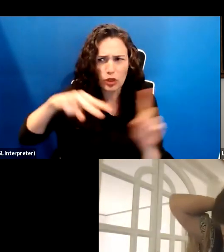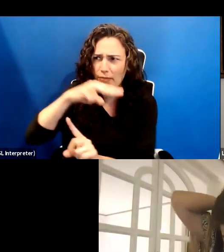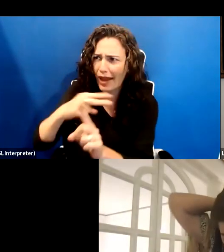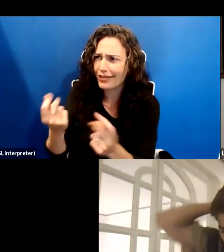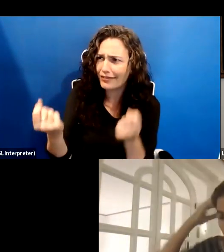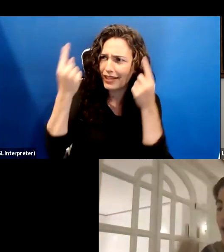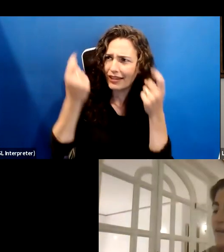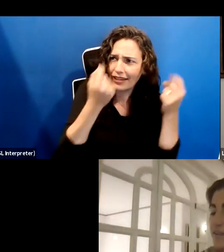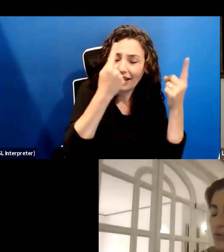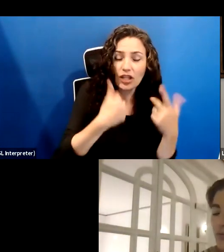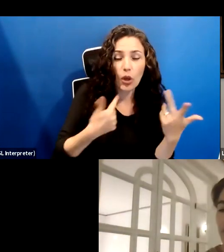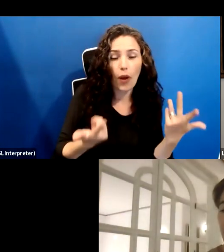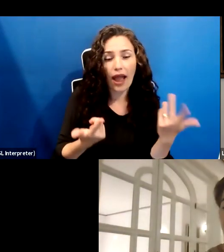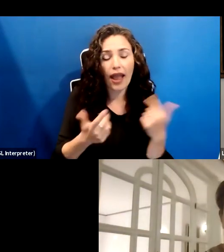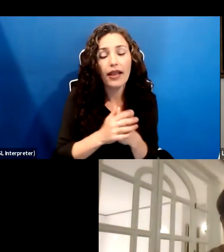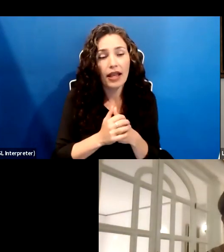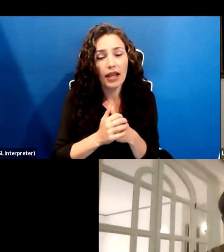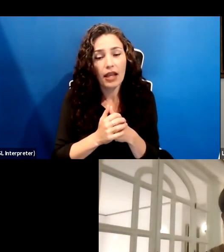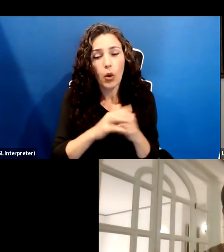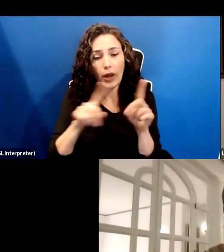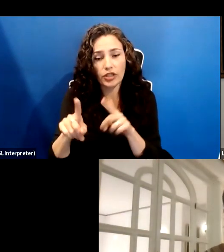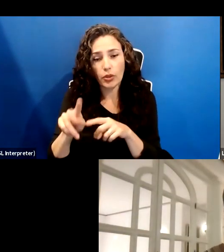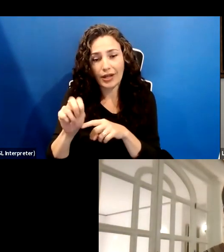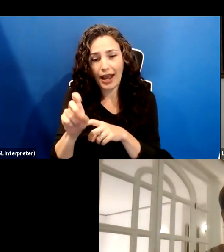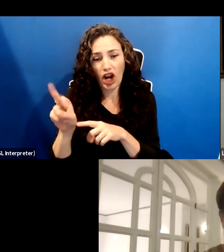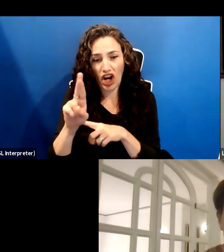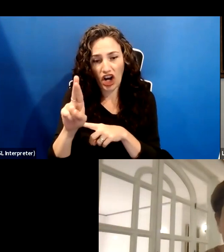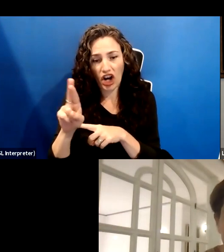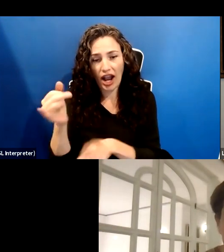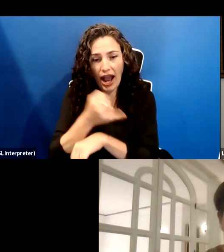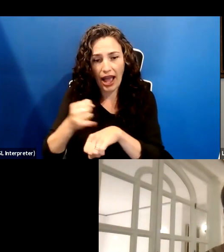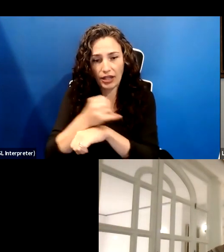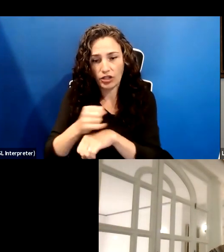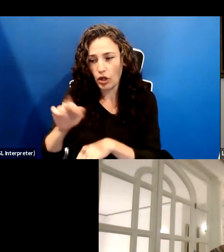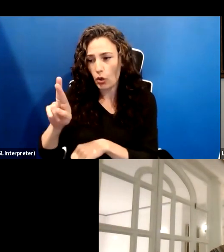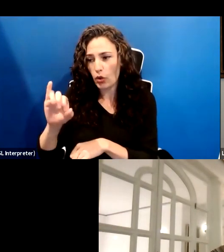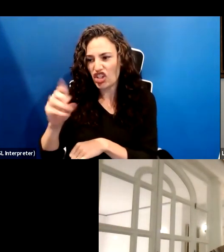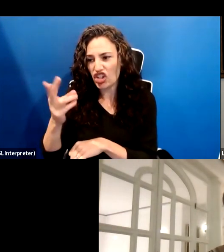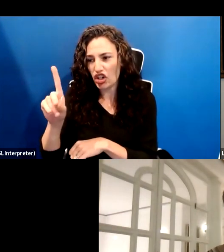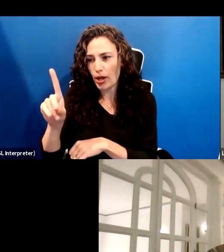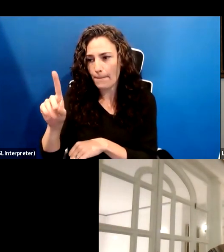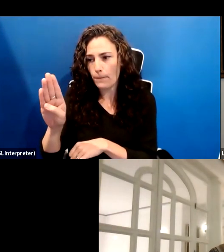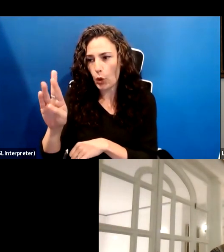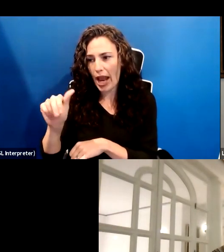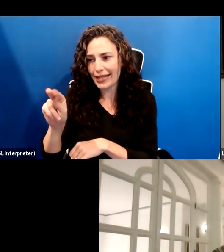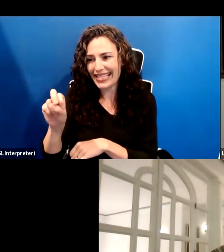And I went to Necker island, Richard Branson's island because I was invited there to give a talk